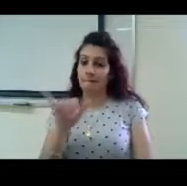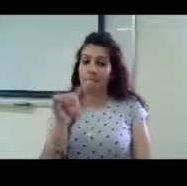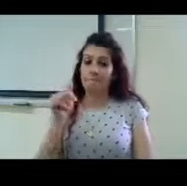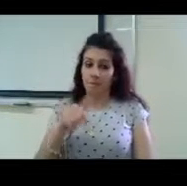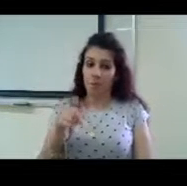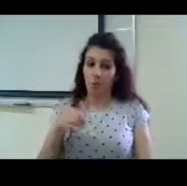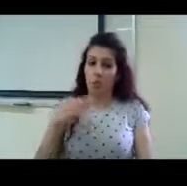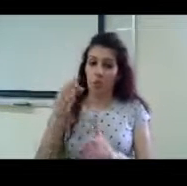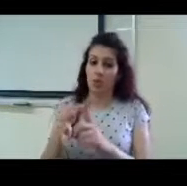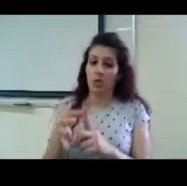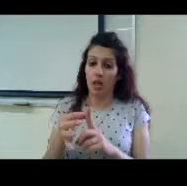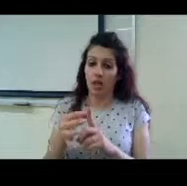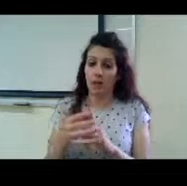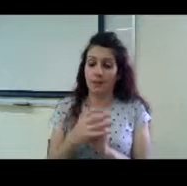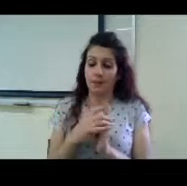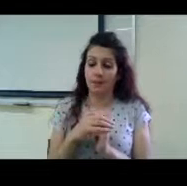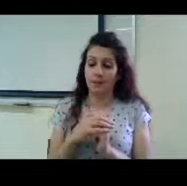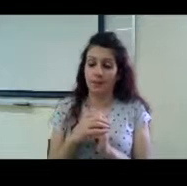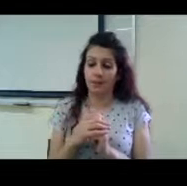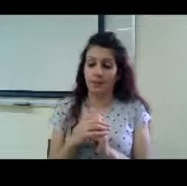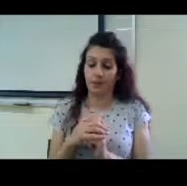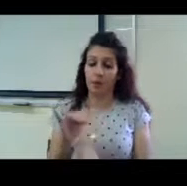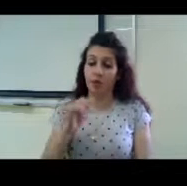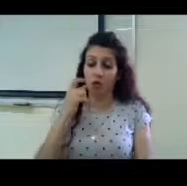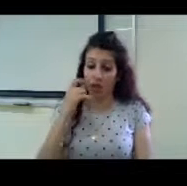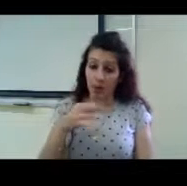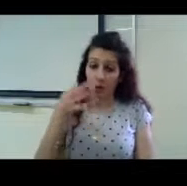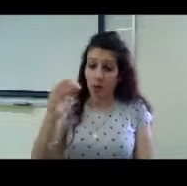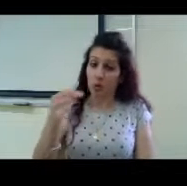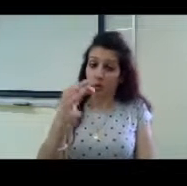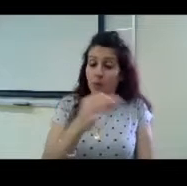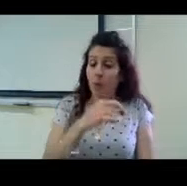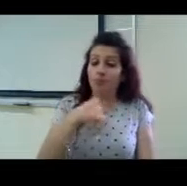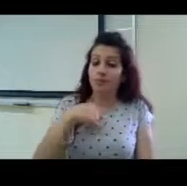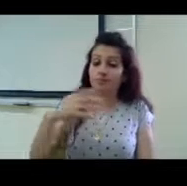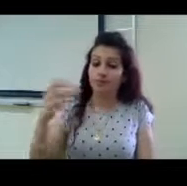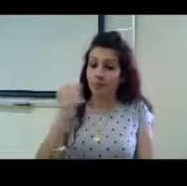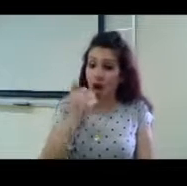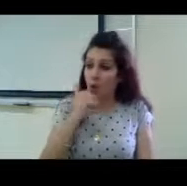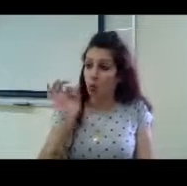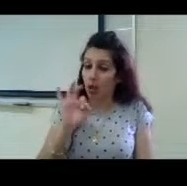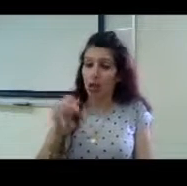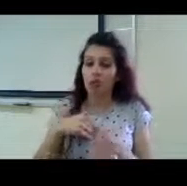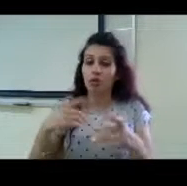NGOs national and international organizations as well academia networks